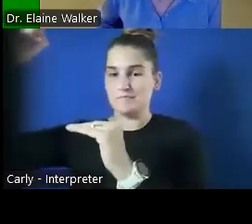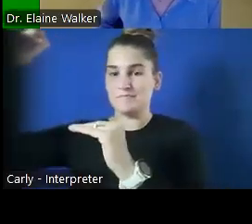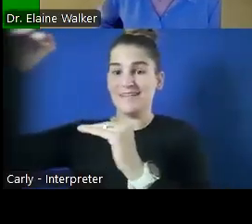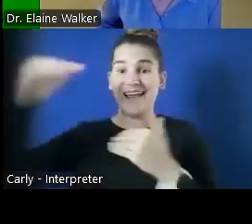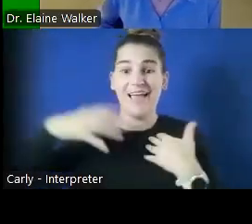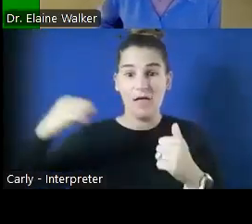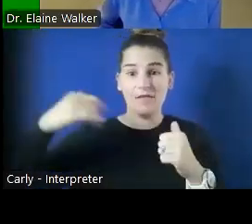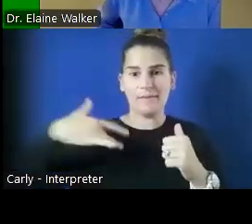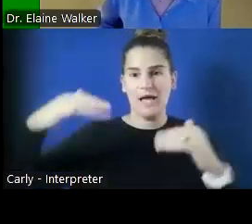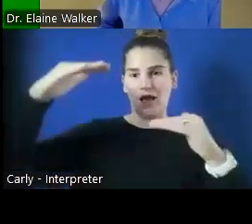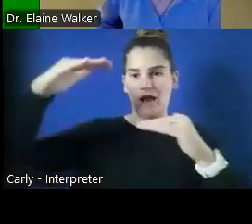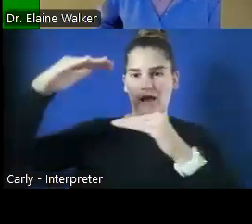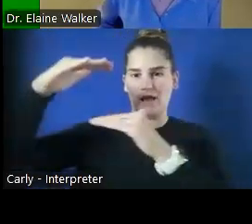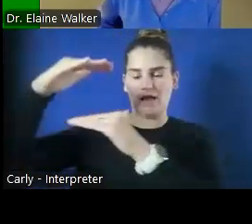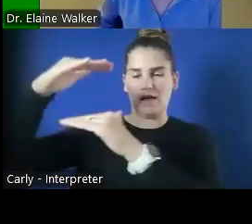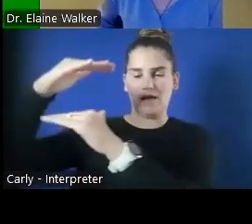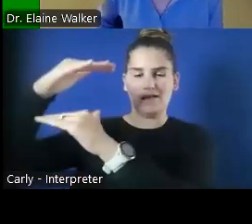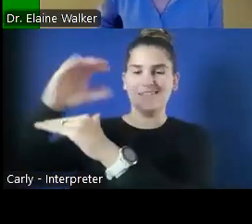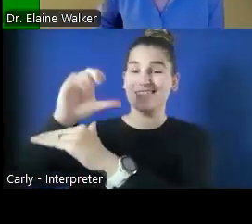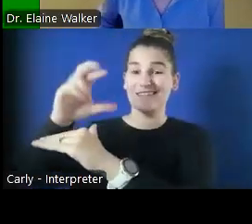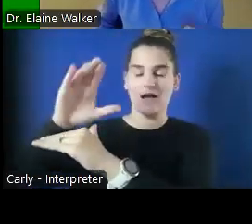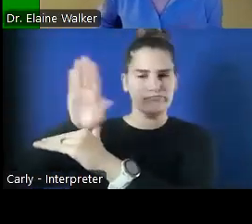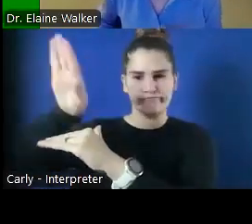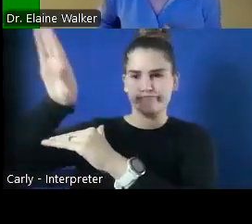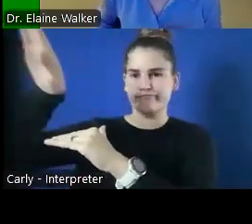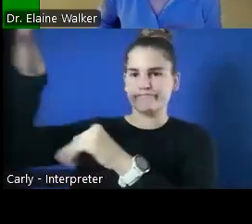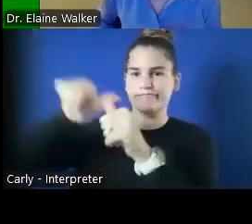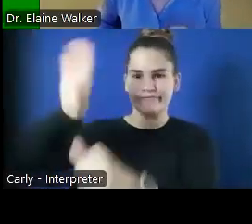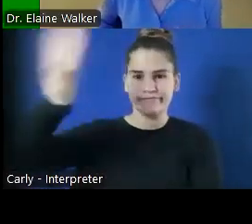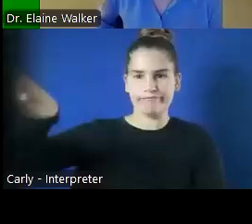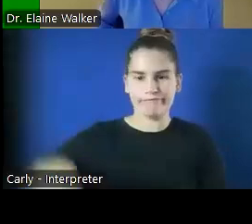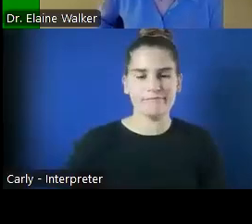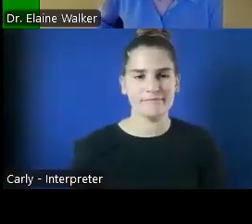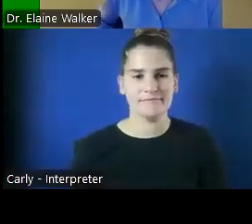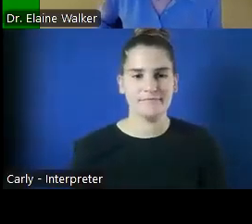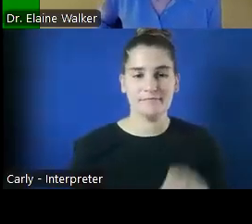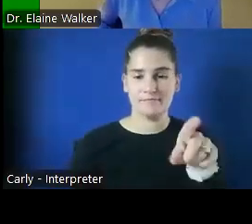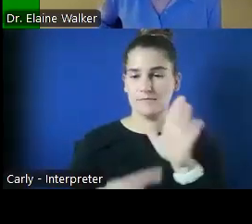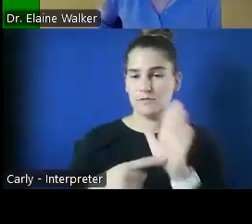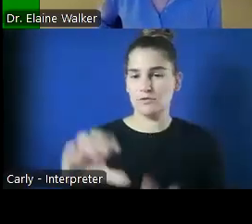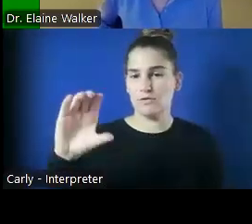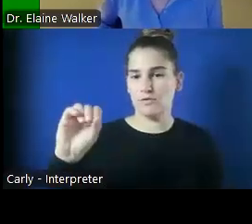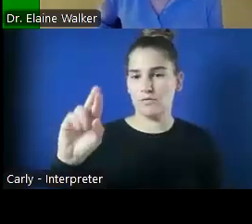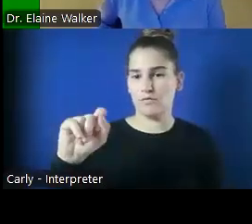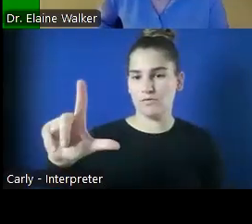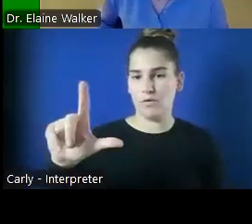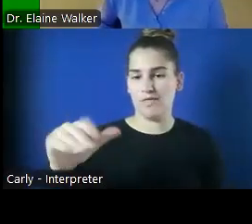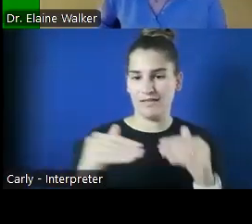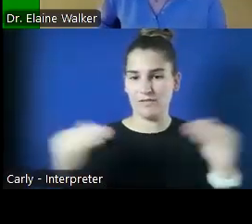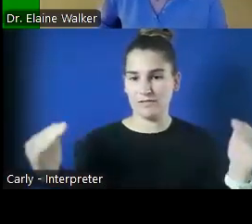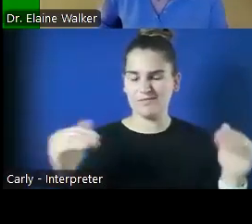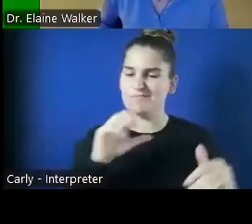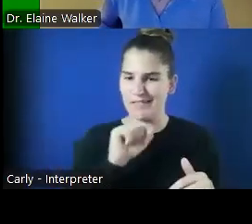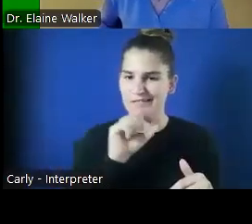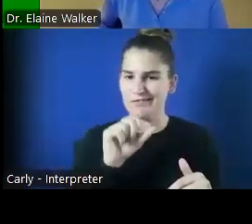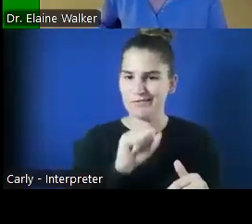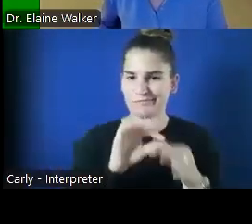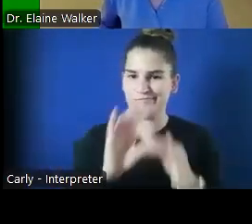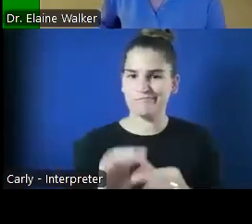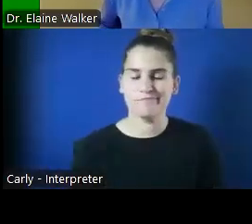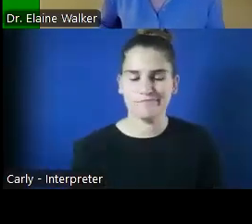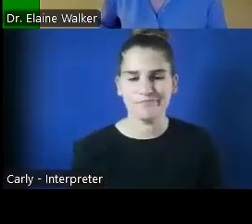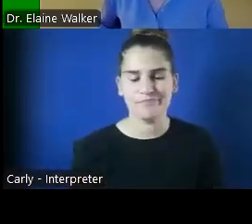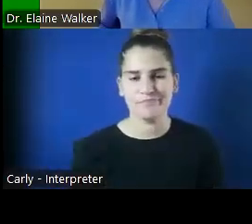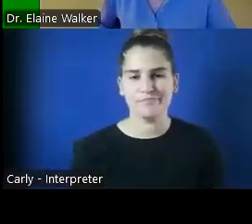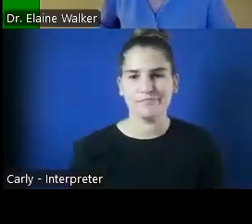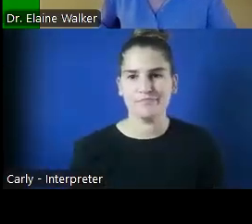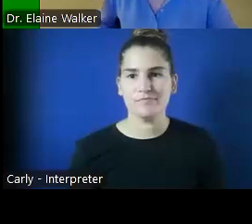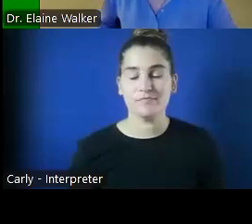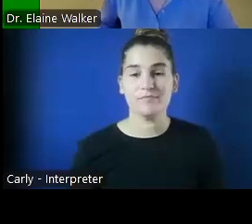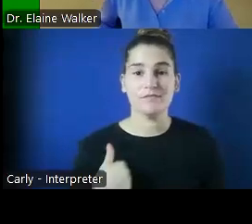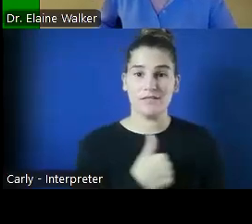controls this shows cortisol levels by age and we replicated the often reported now age